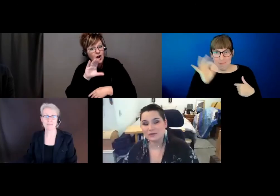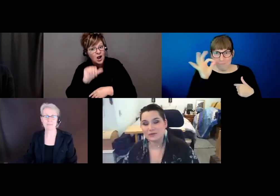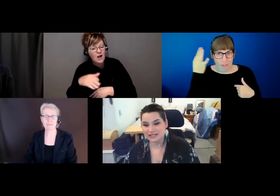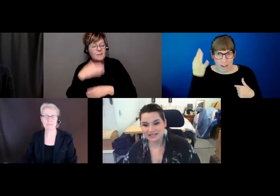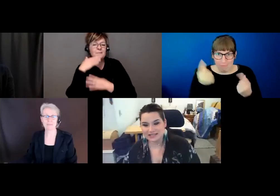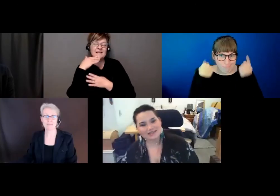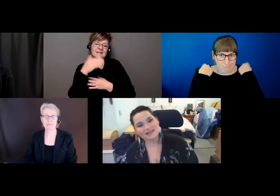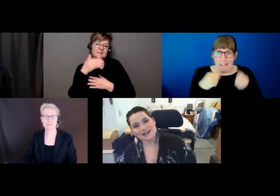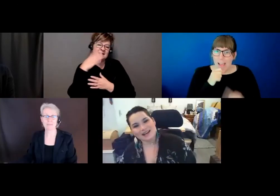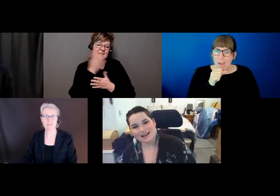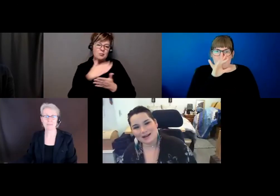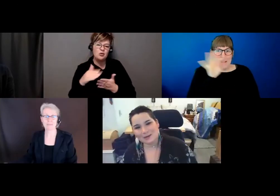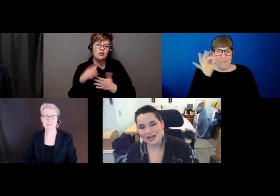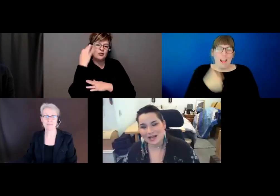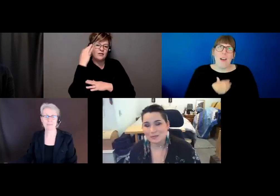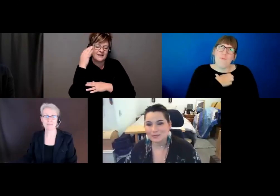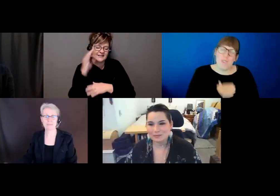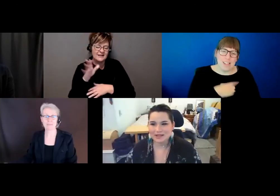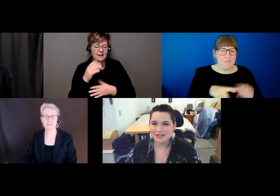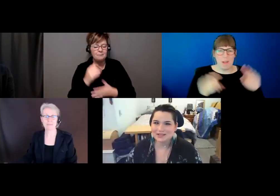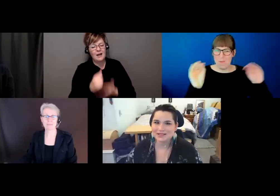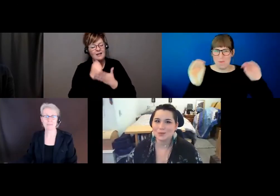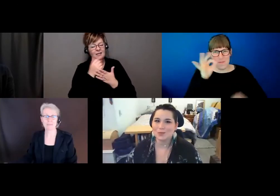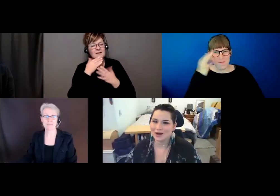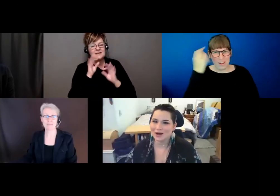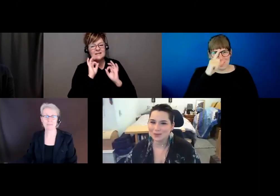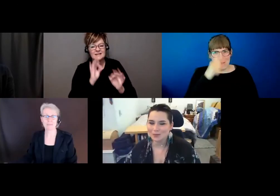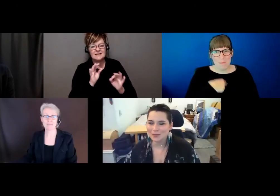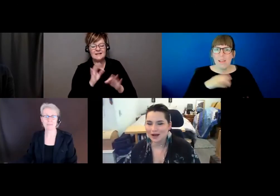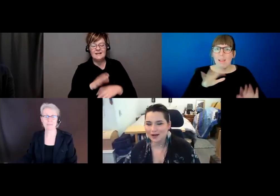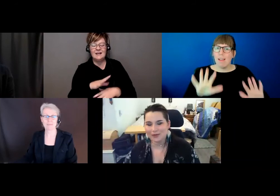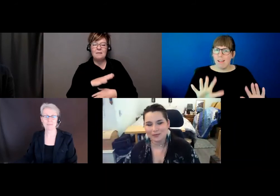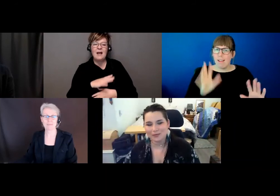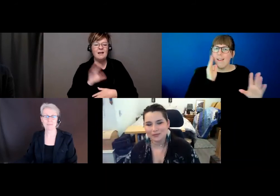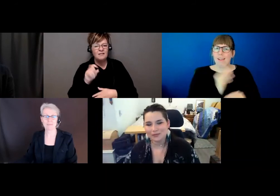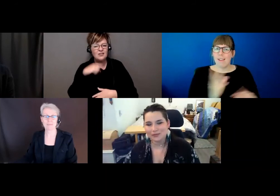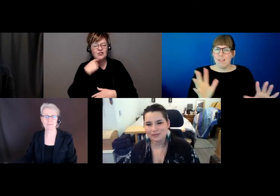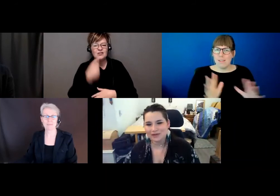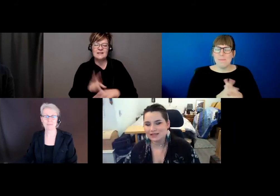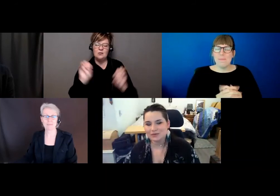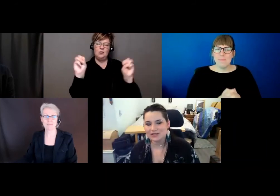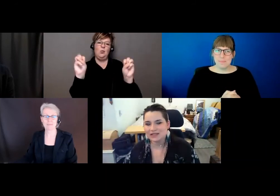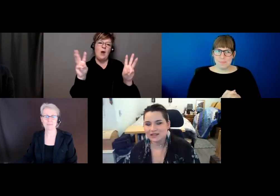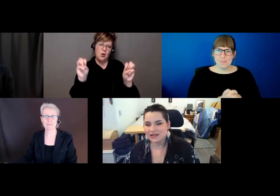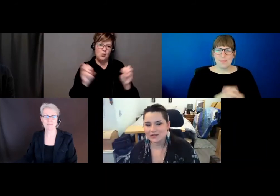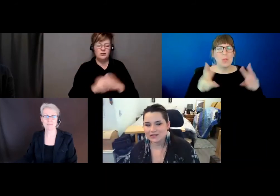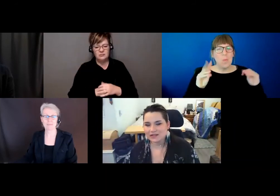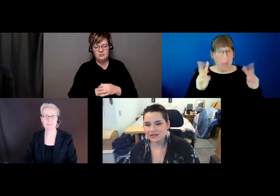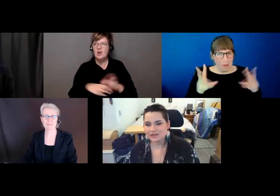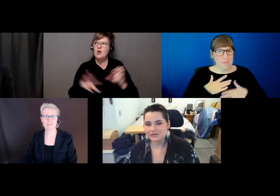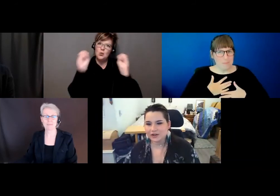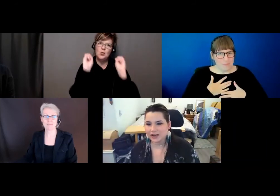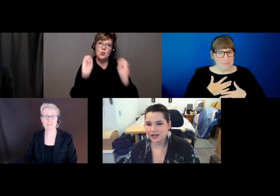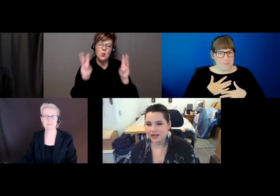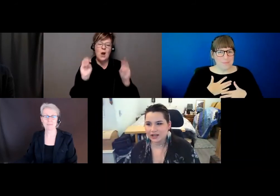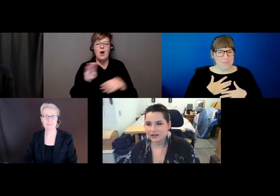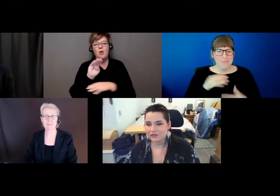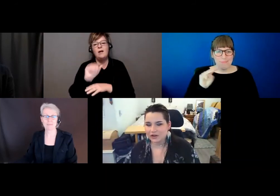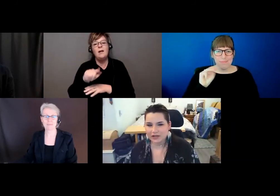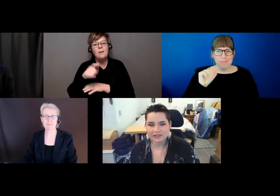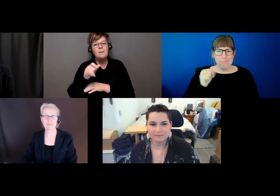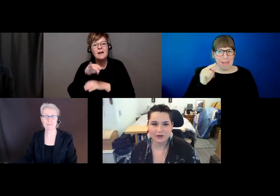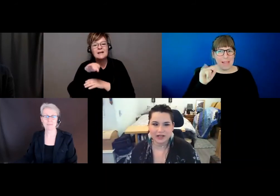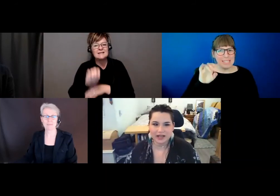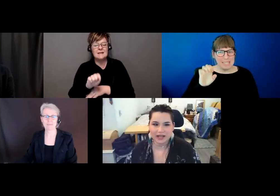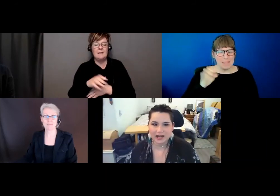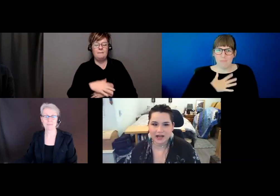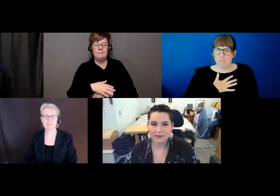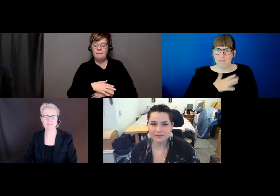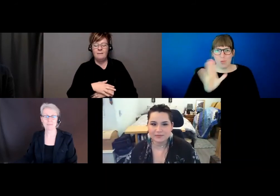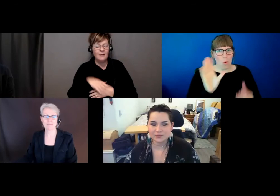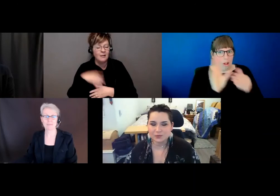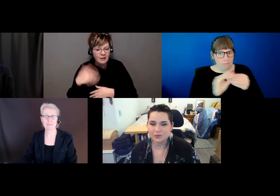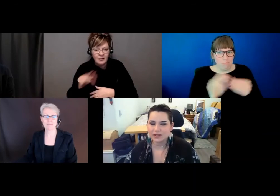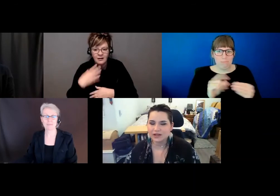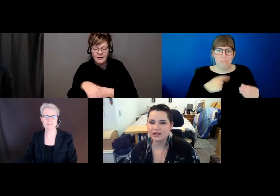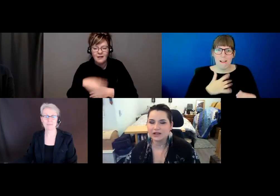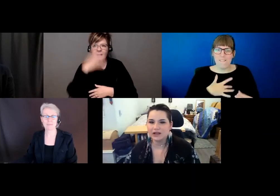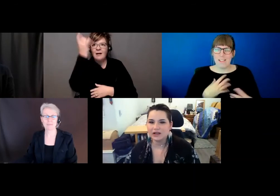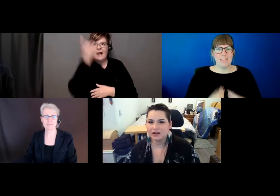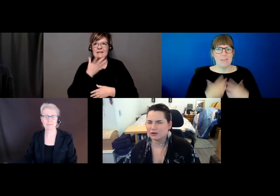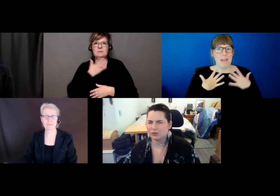WISH I DID. MAY I JUST SAY, WOW! MAXIME, THAT IS VERY, VERY INSPIRING, AND I AM JUST REALLY